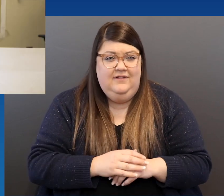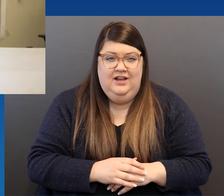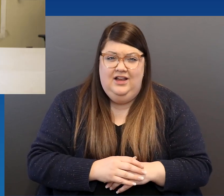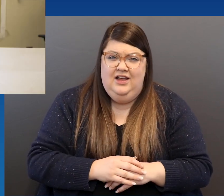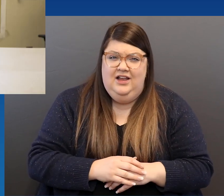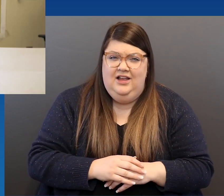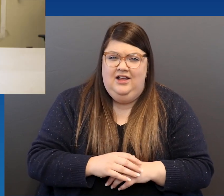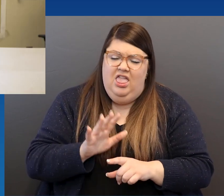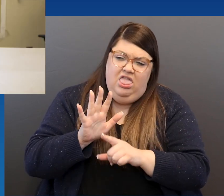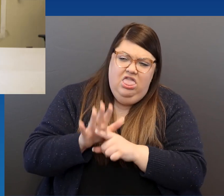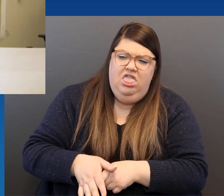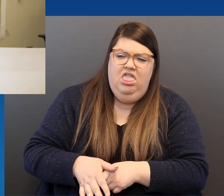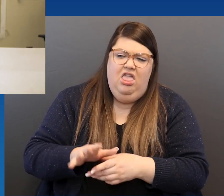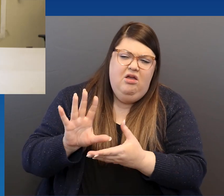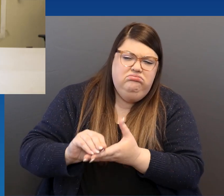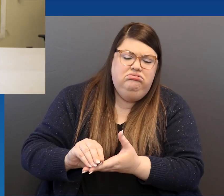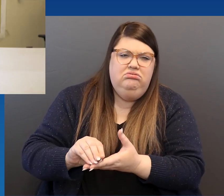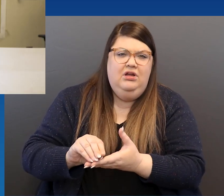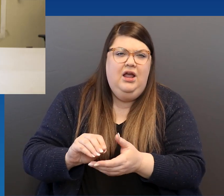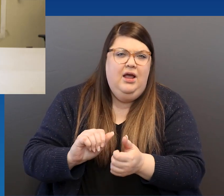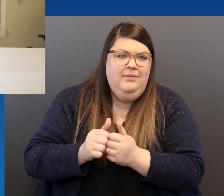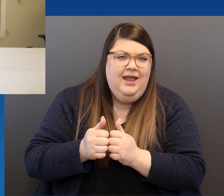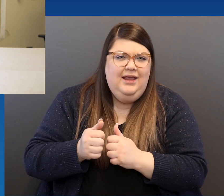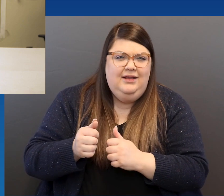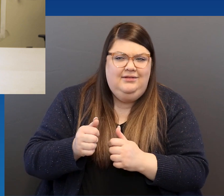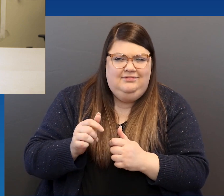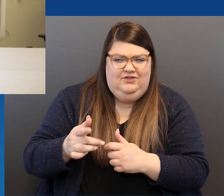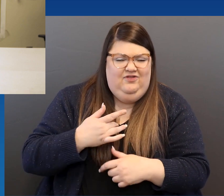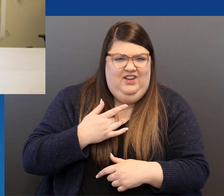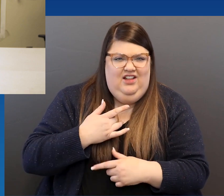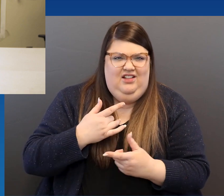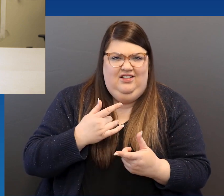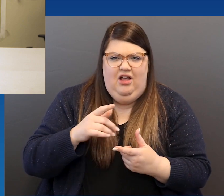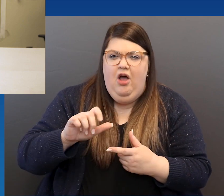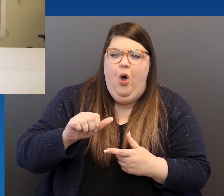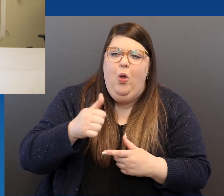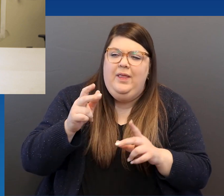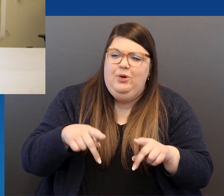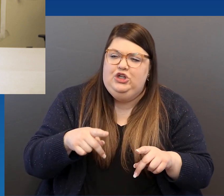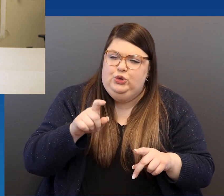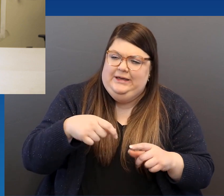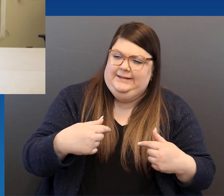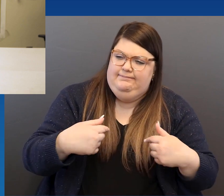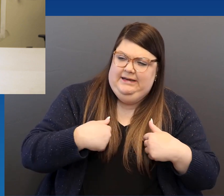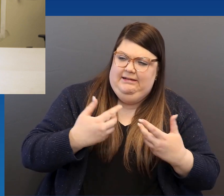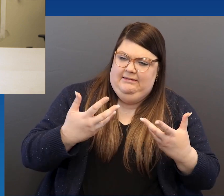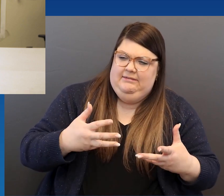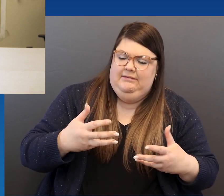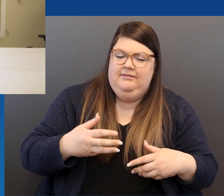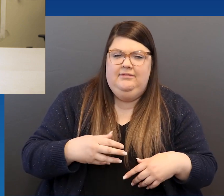that they're the only person they need and of course just so many things that could be red flags